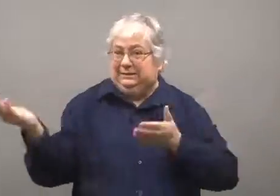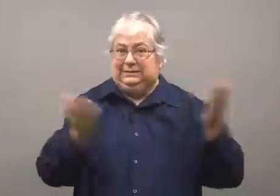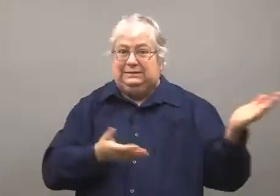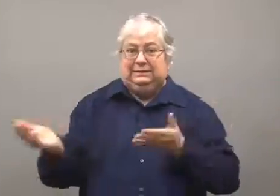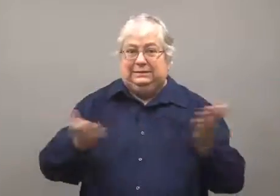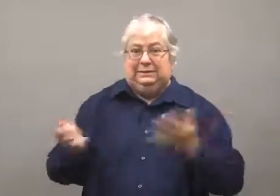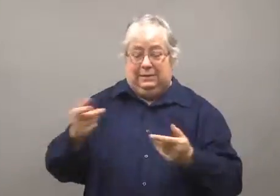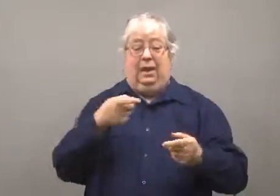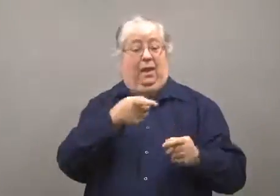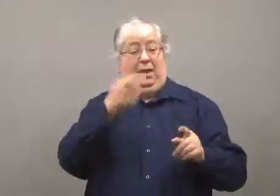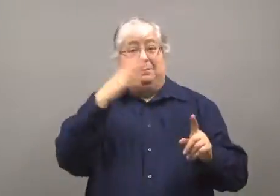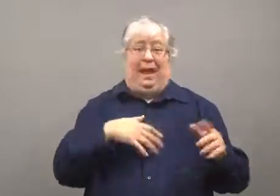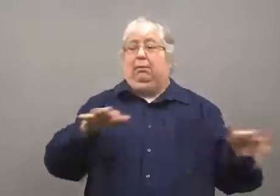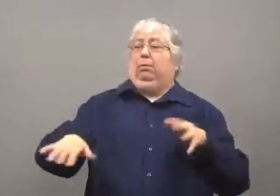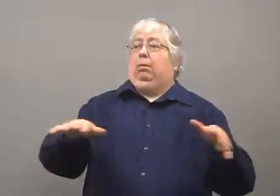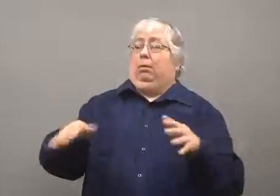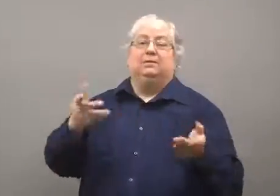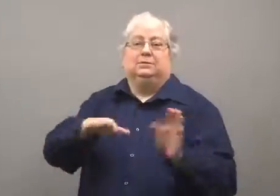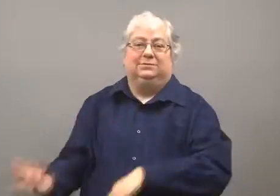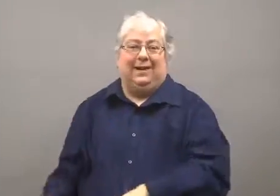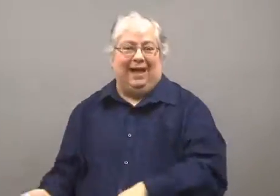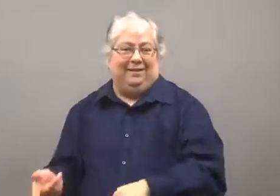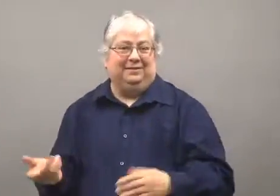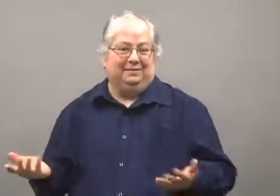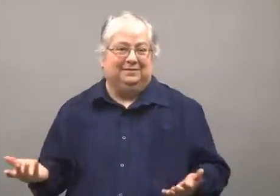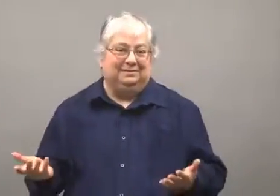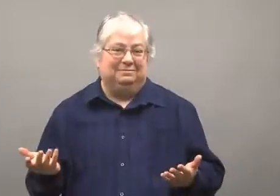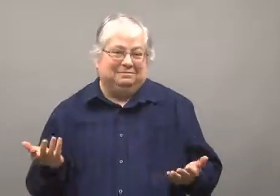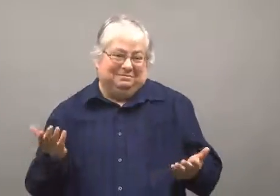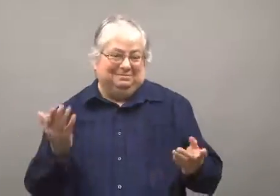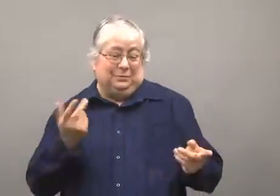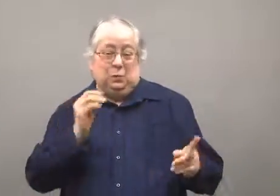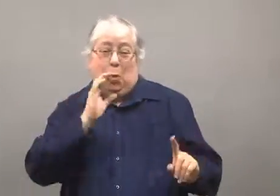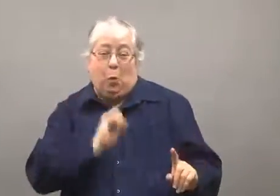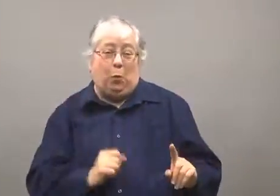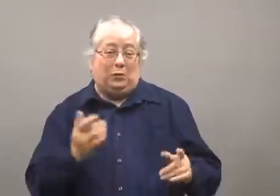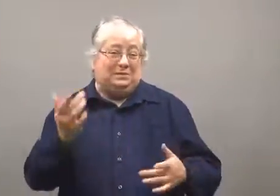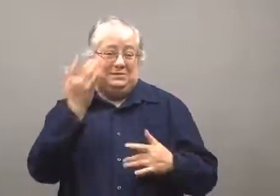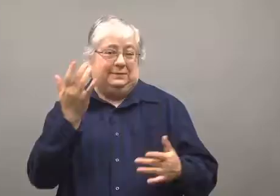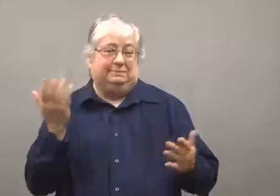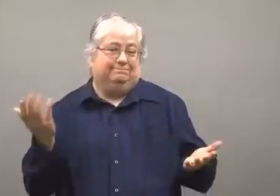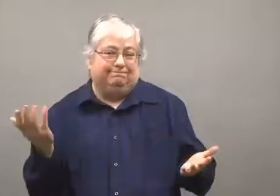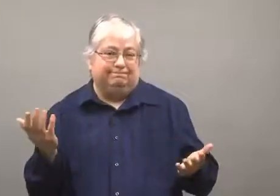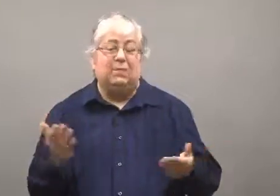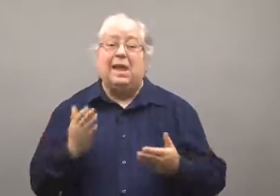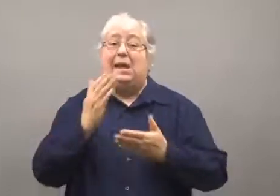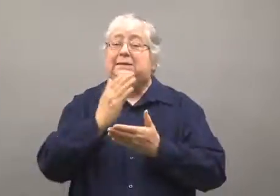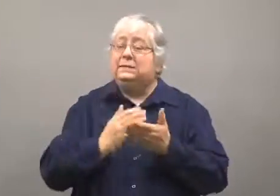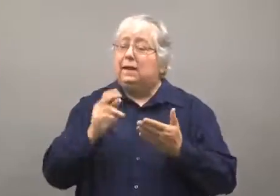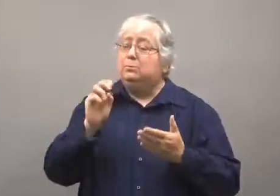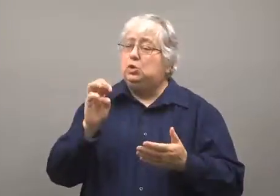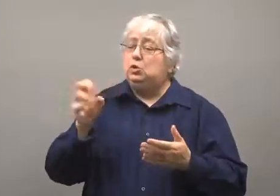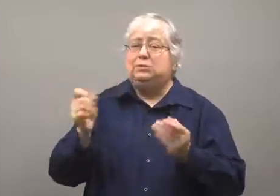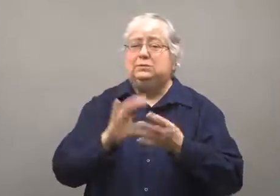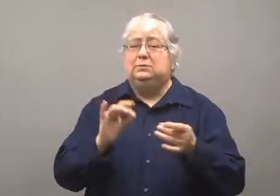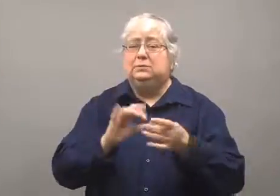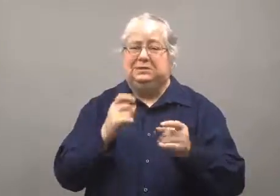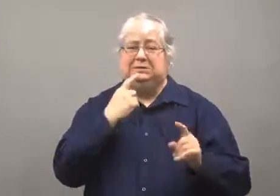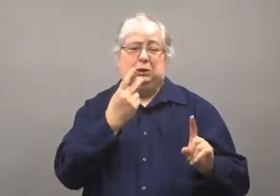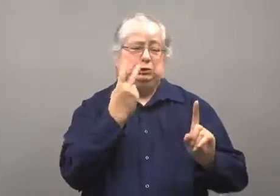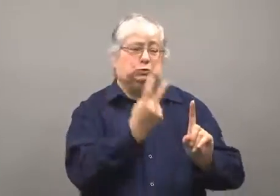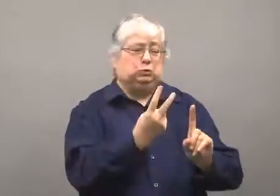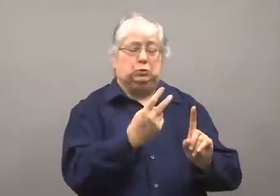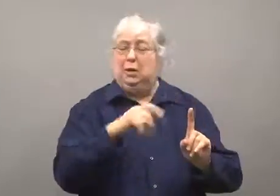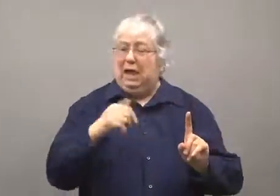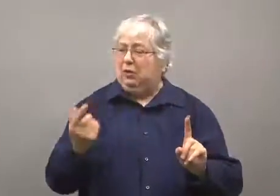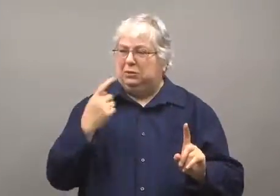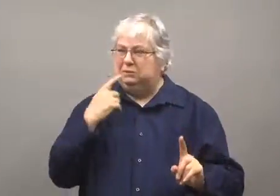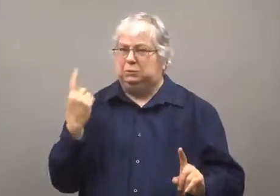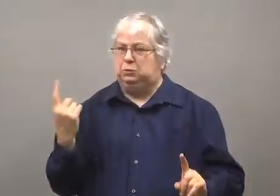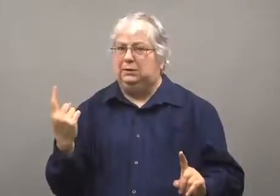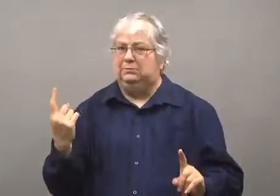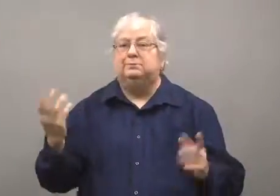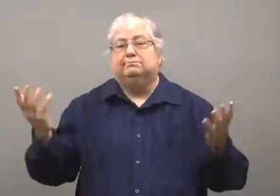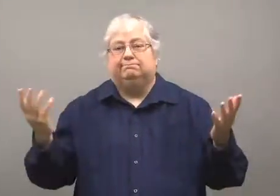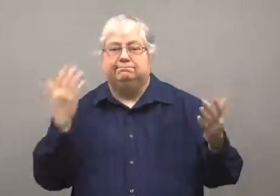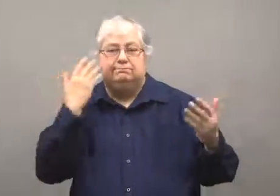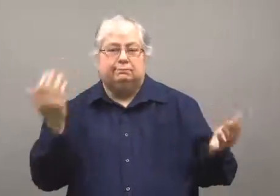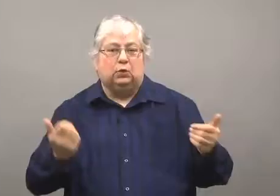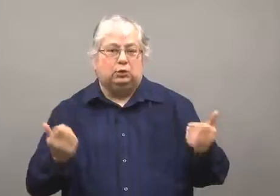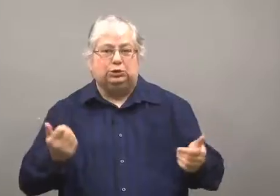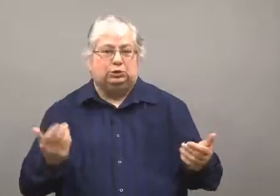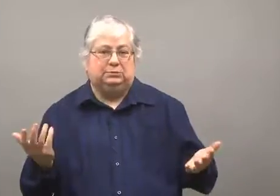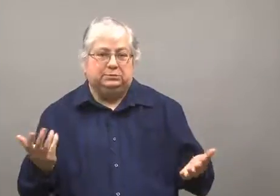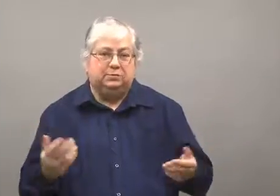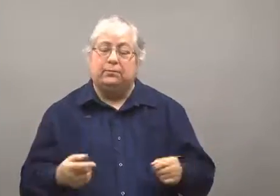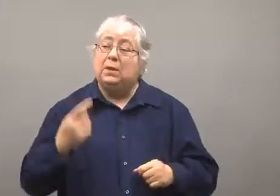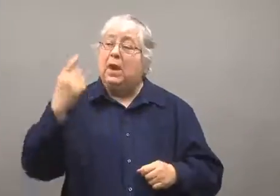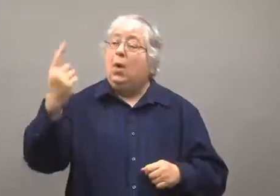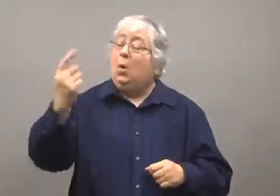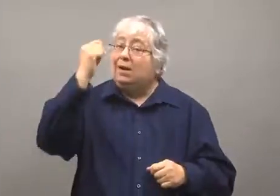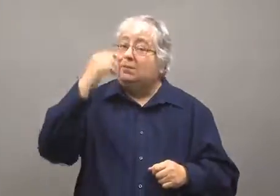so patients were being moved out, and he died. Apparently he was old and sick.